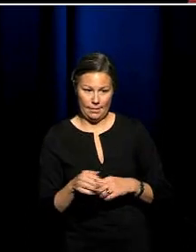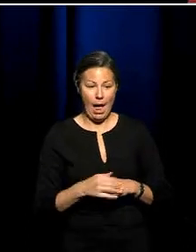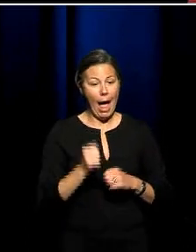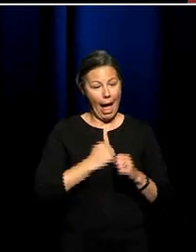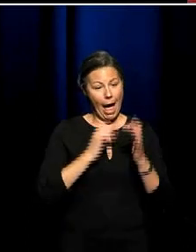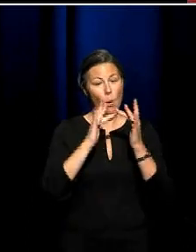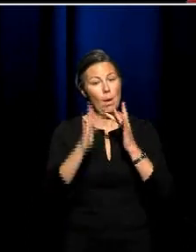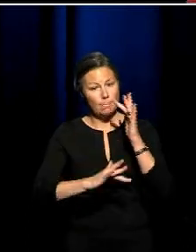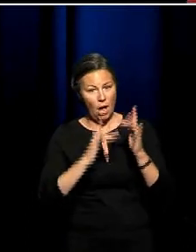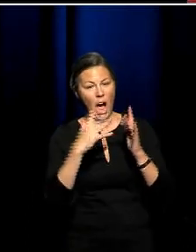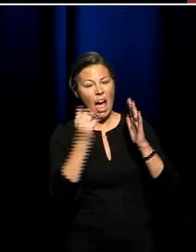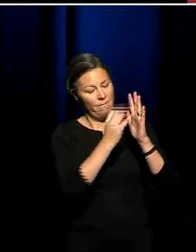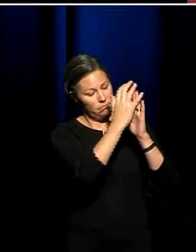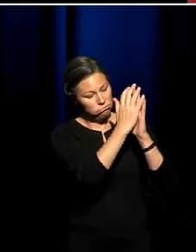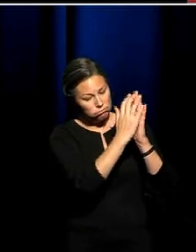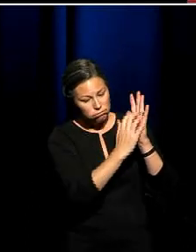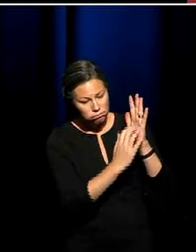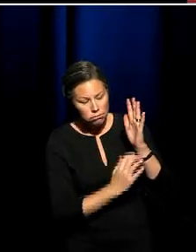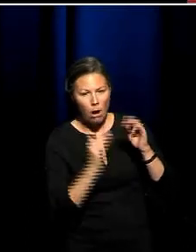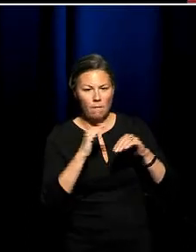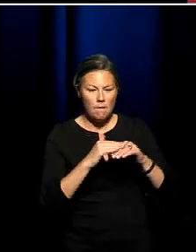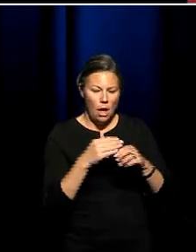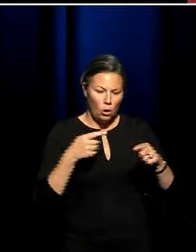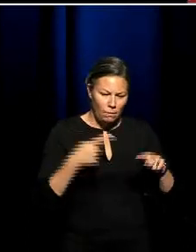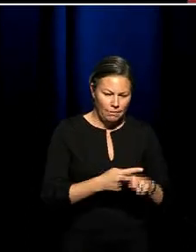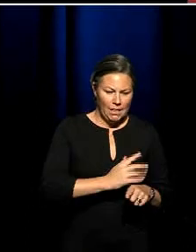normally be necessary for me to repeat the key points here, but in the